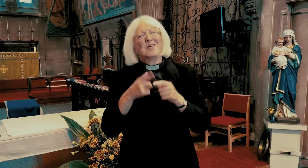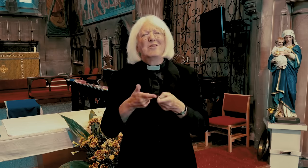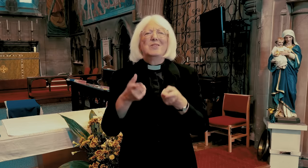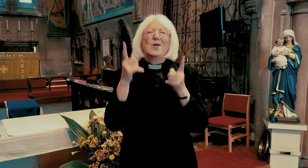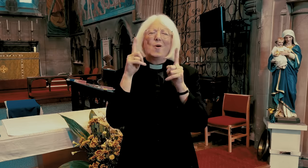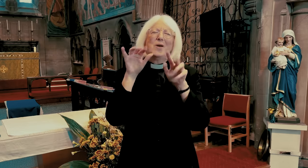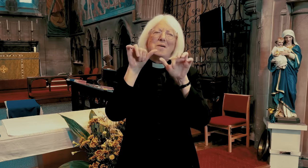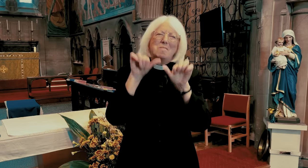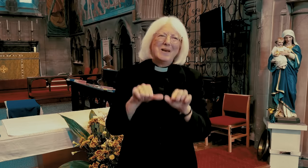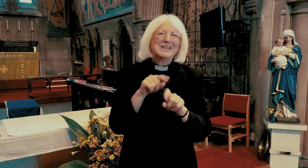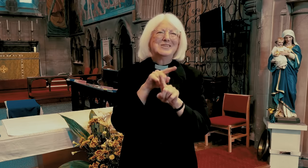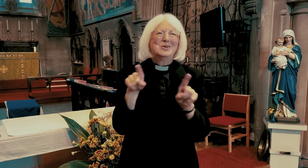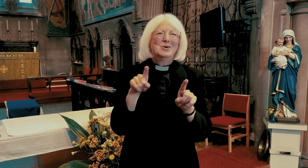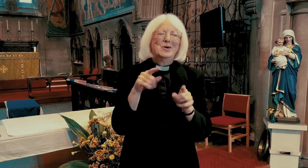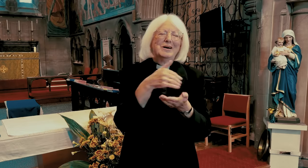"The Lord Bless You and Keep You."